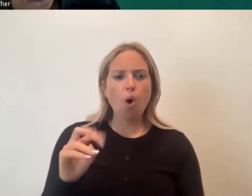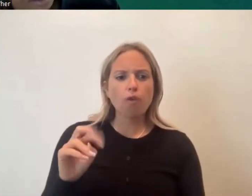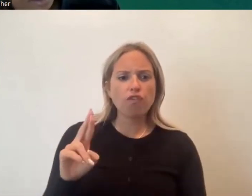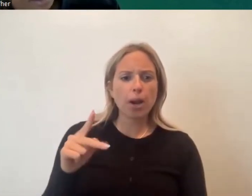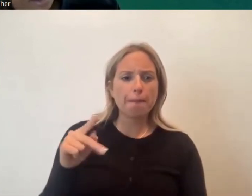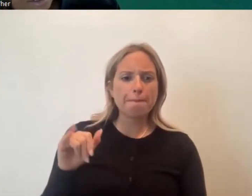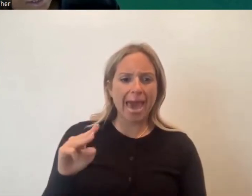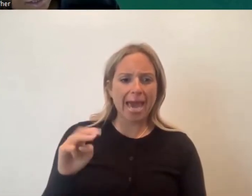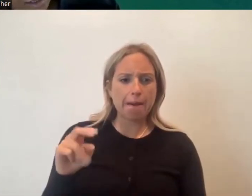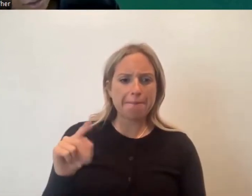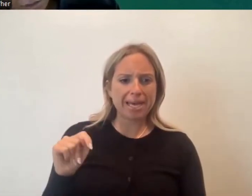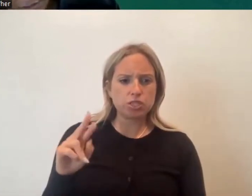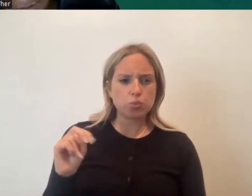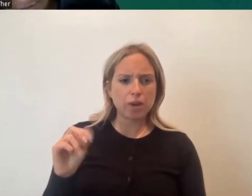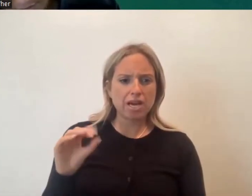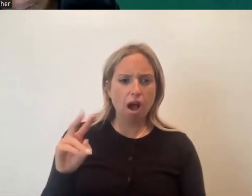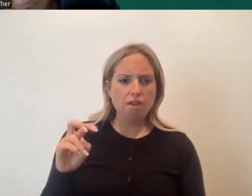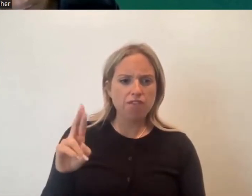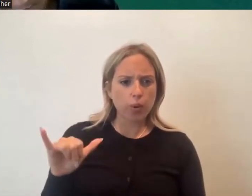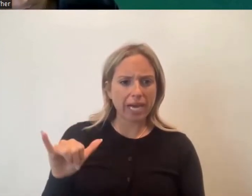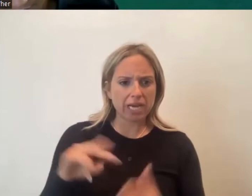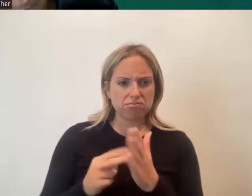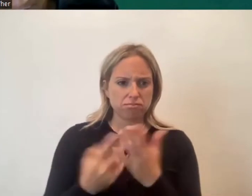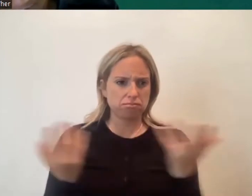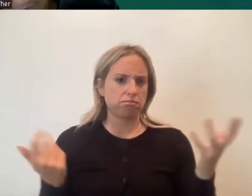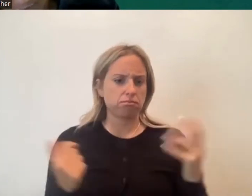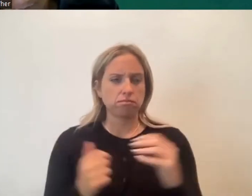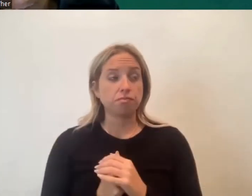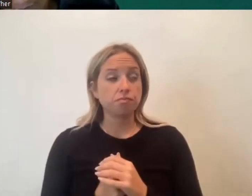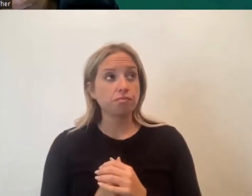Lanie: Overpayment recovery is when Social Security